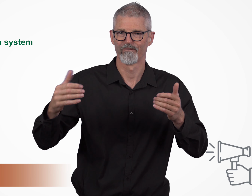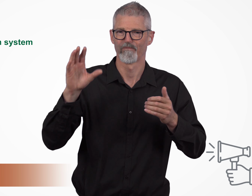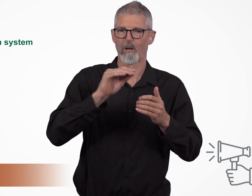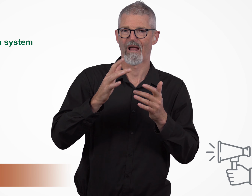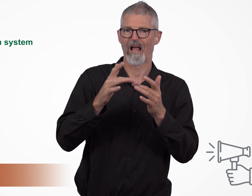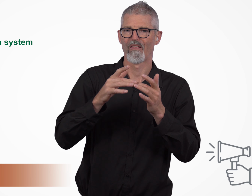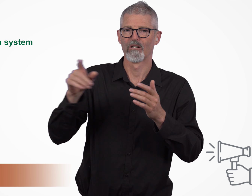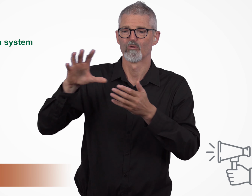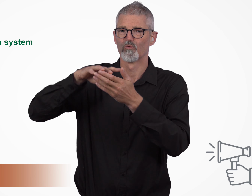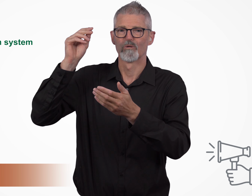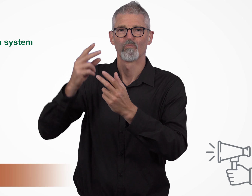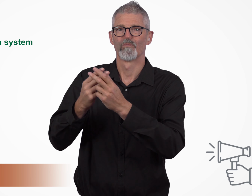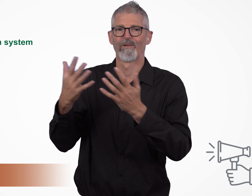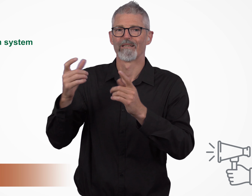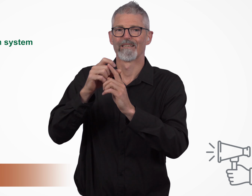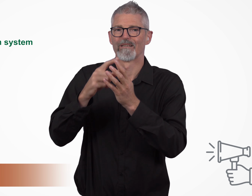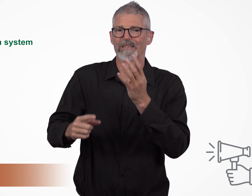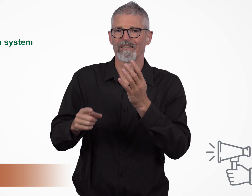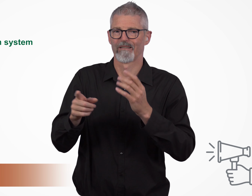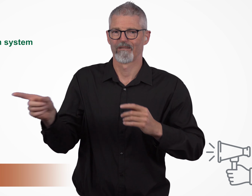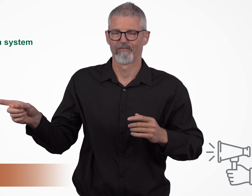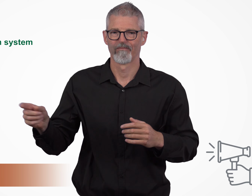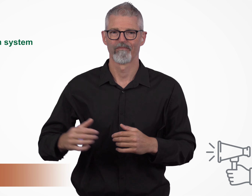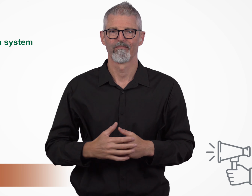separate environments in isolation from students without disability.